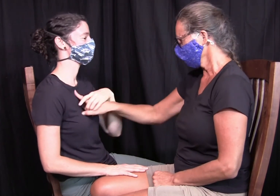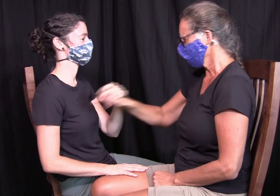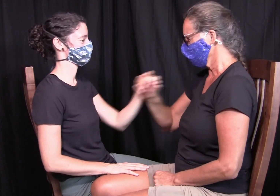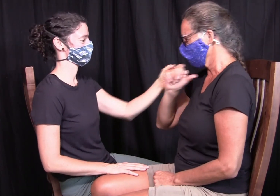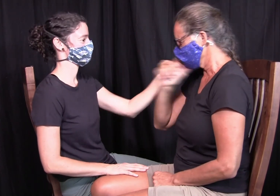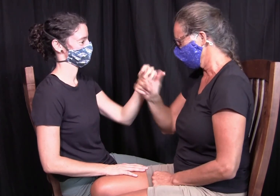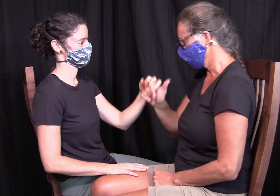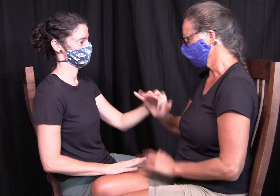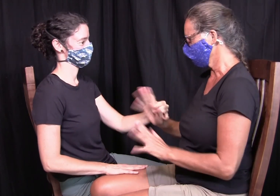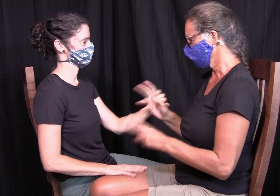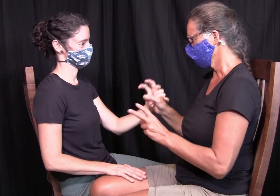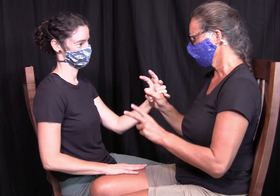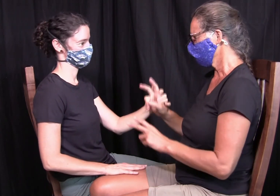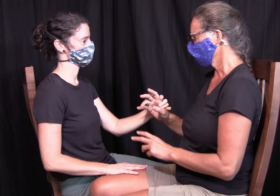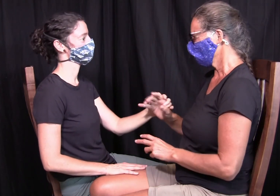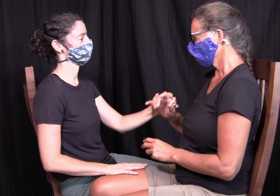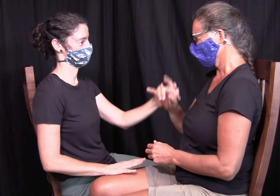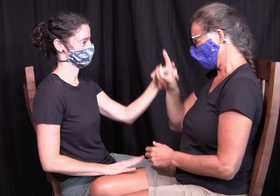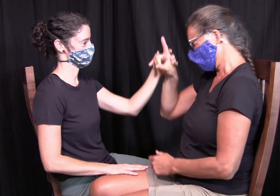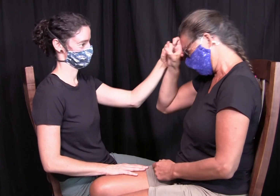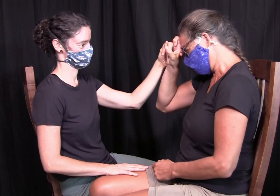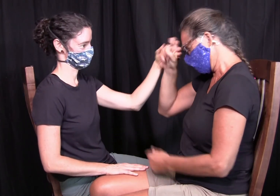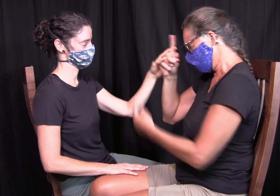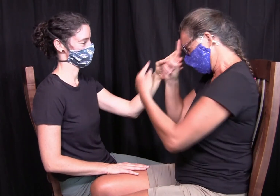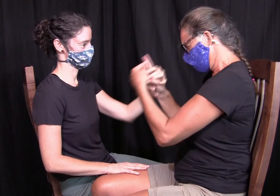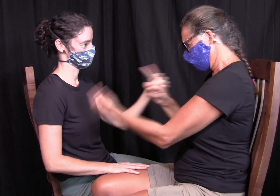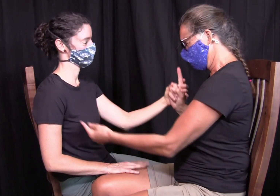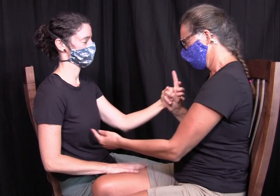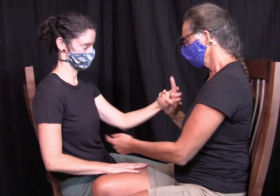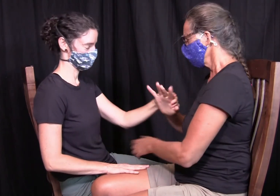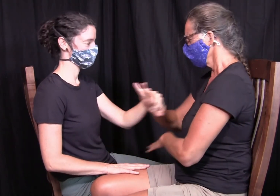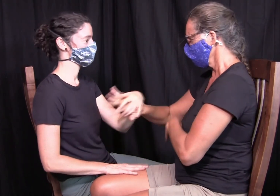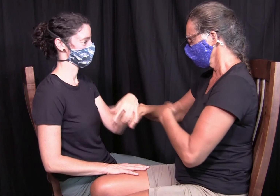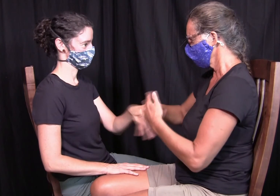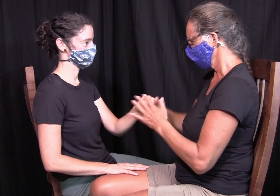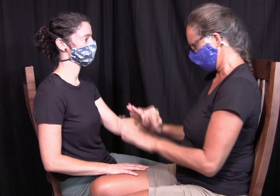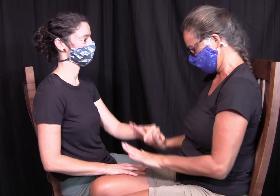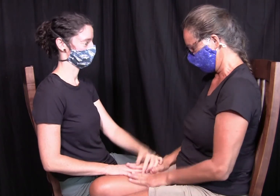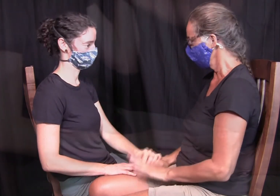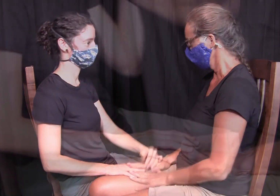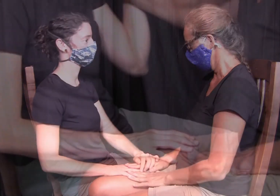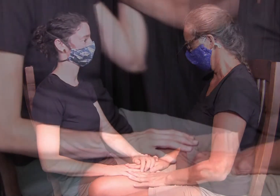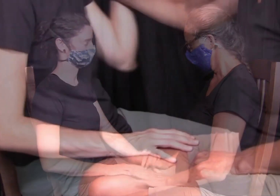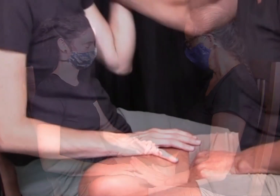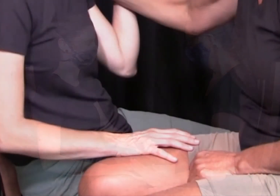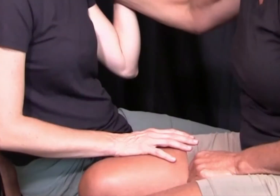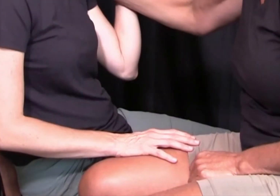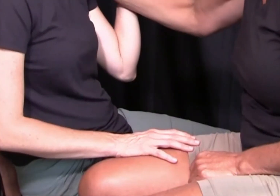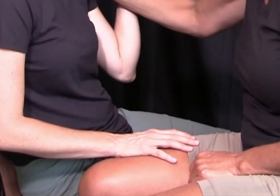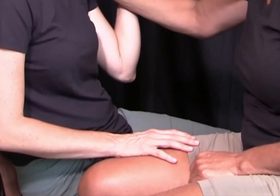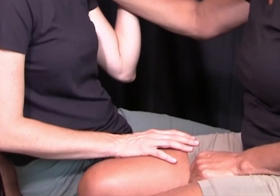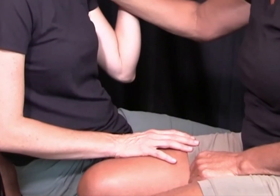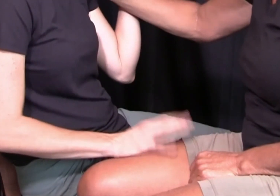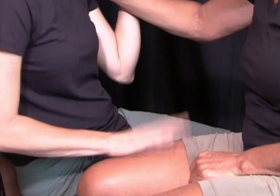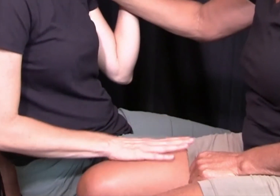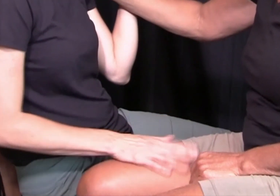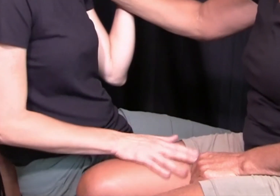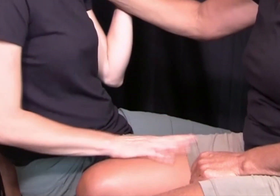I have no idea what you're talking about. This would convey that you are puzzled or disagreed with something that I said. Let's see that one more time.